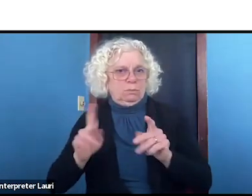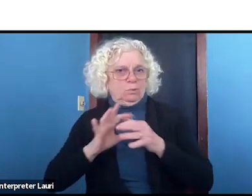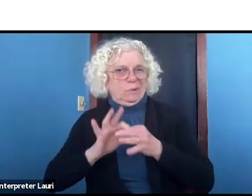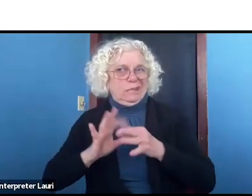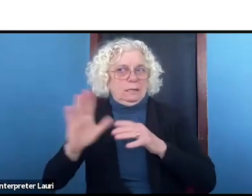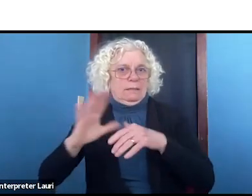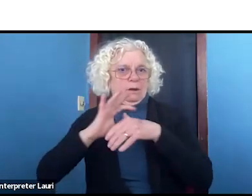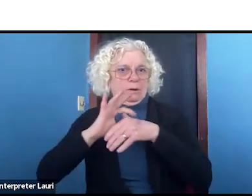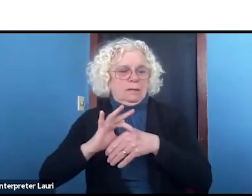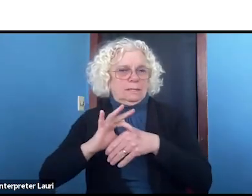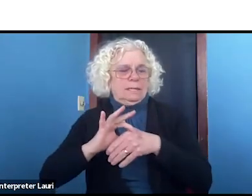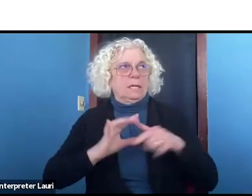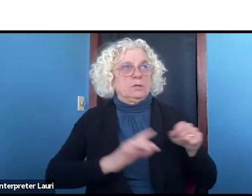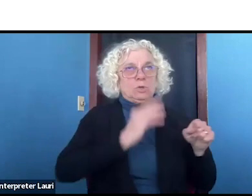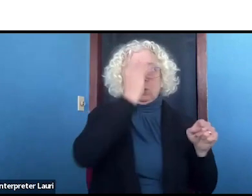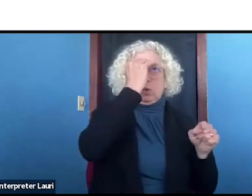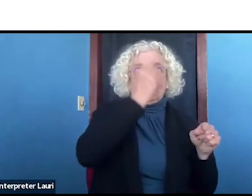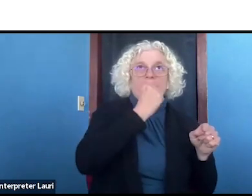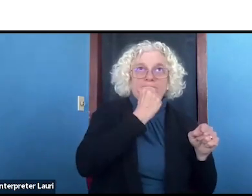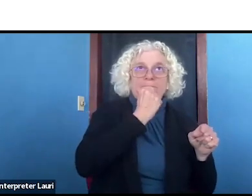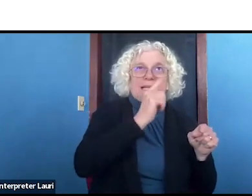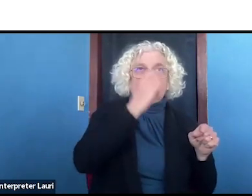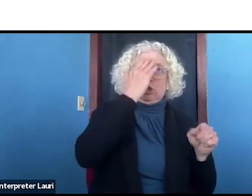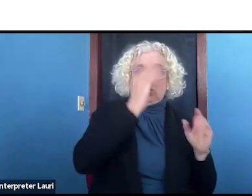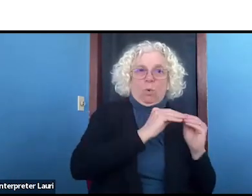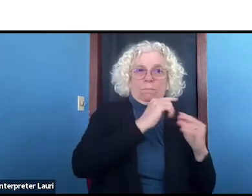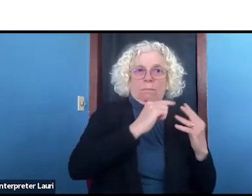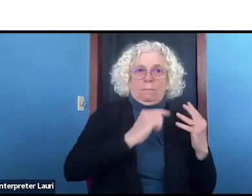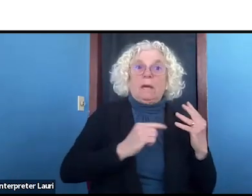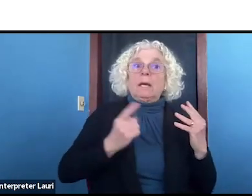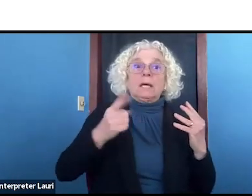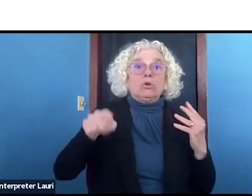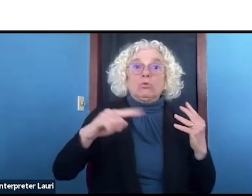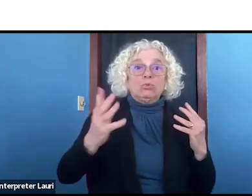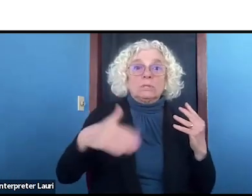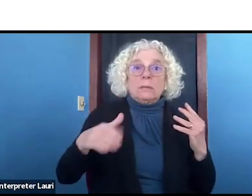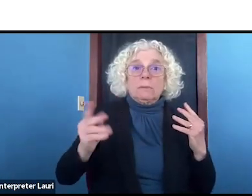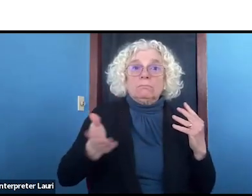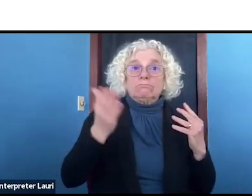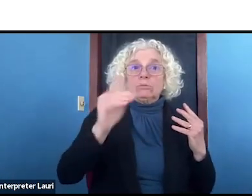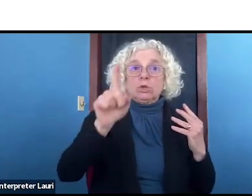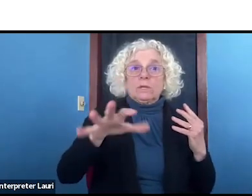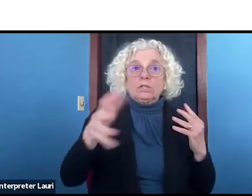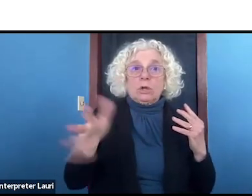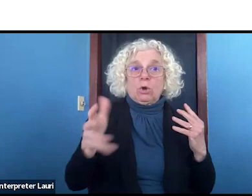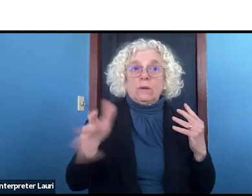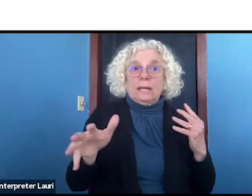So be thinking about what you might want to know. And some of you submitted some questions ahead of time. So we've made sure that we've